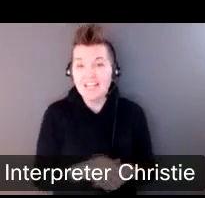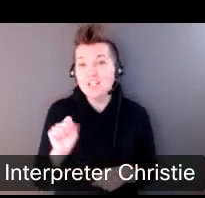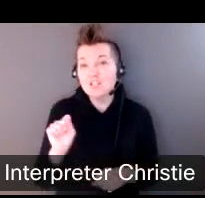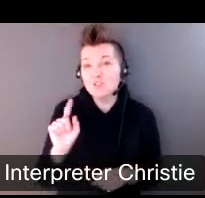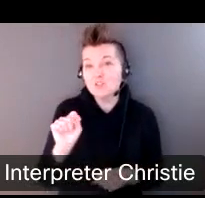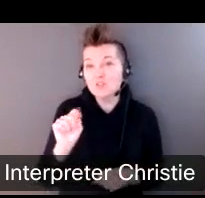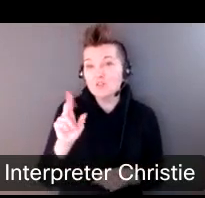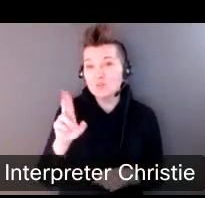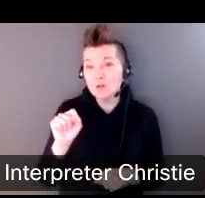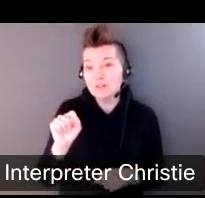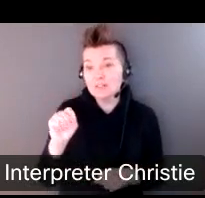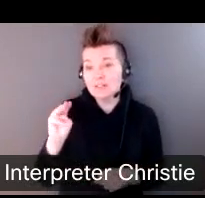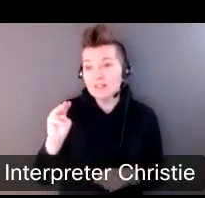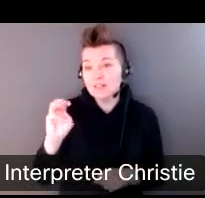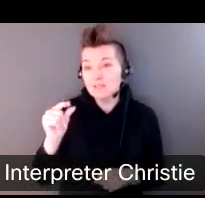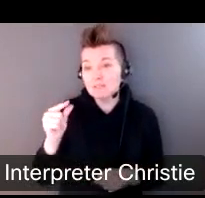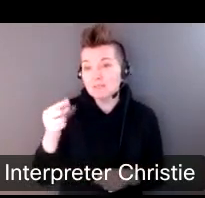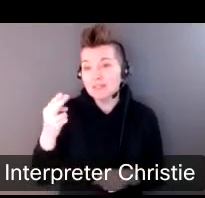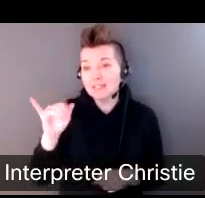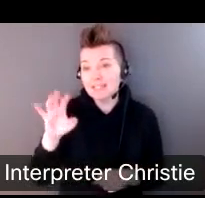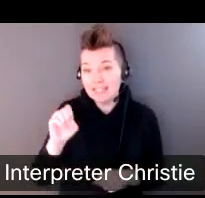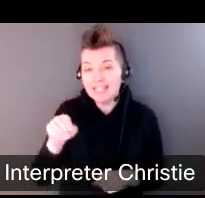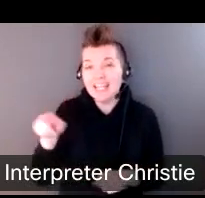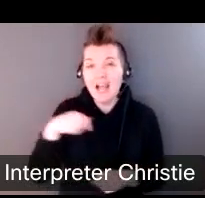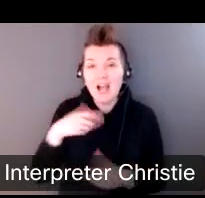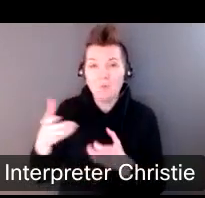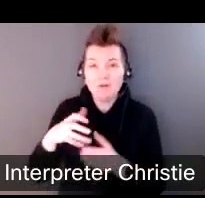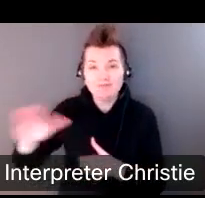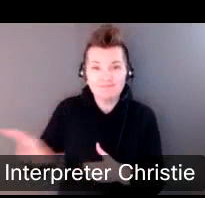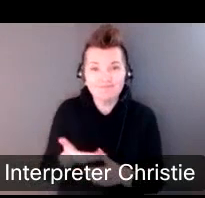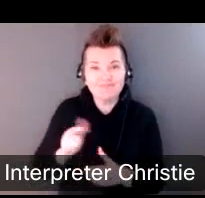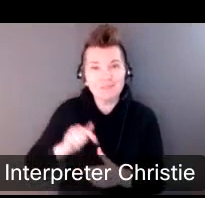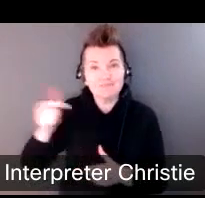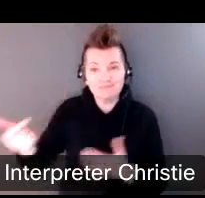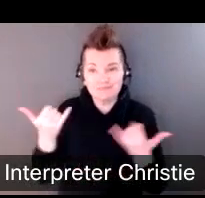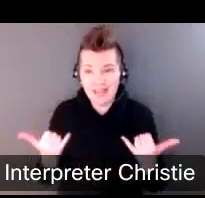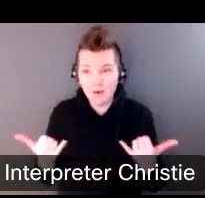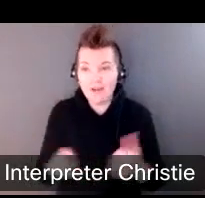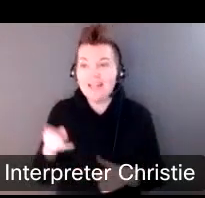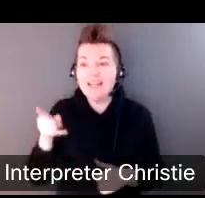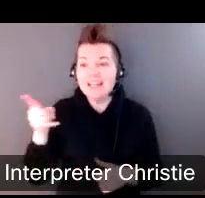zone coordination program within my section of transportation services, to speak about